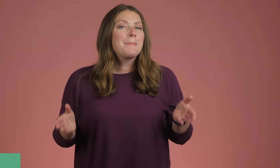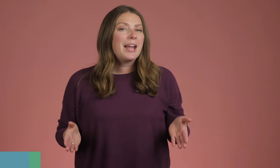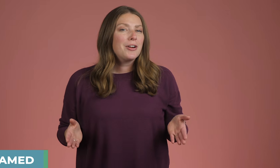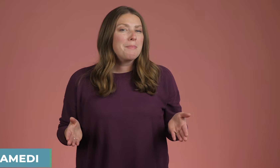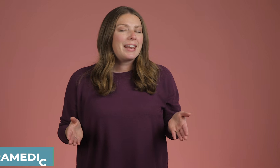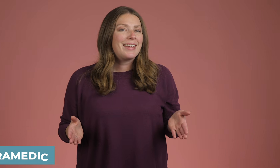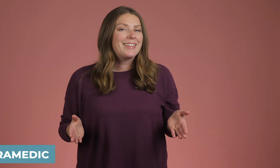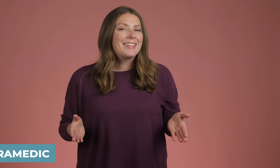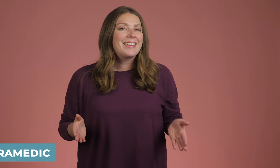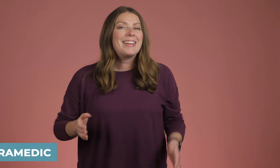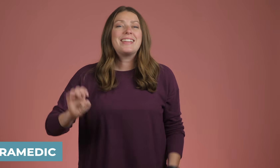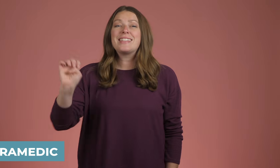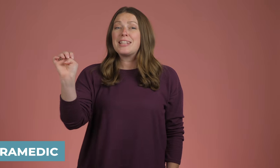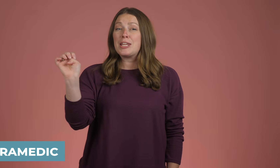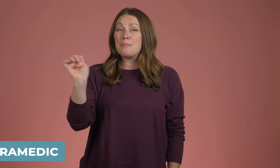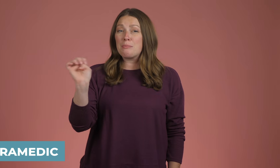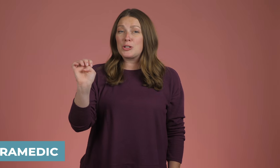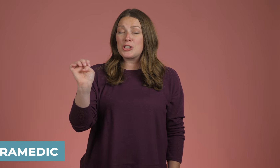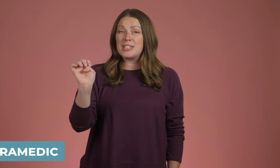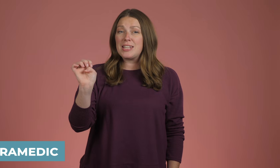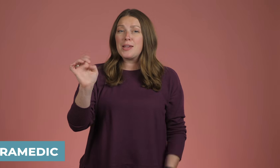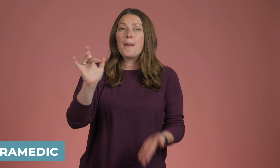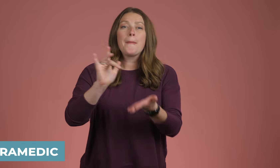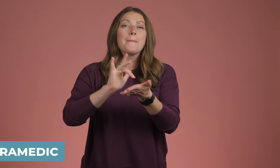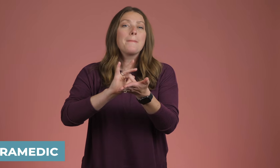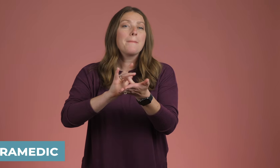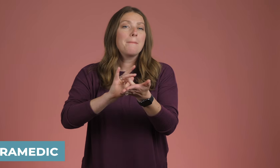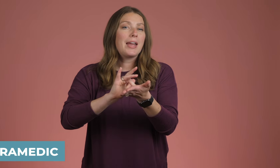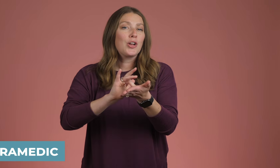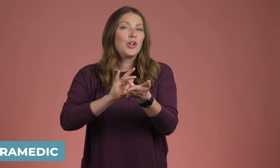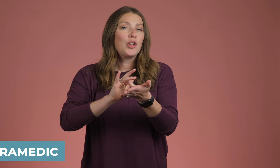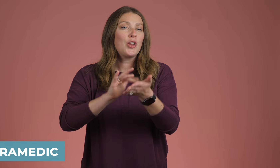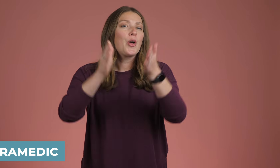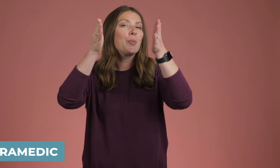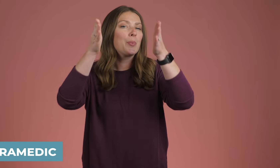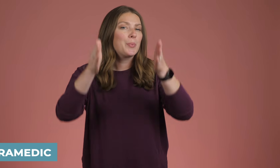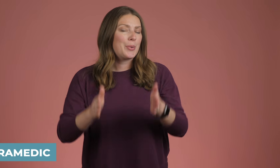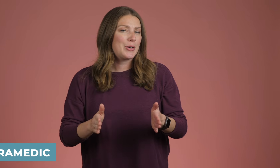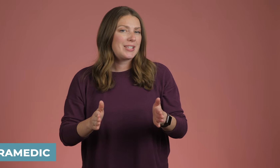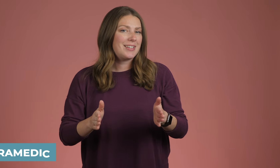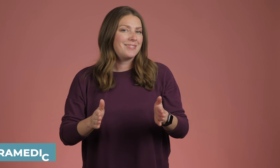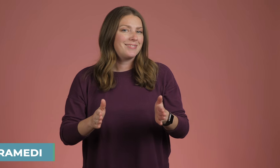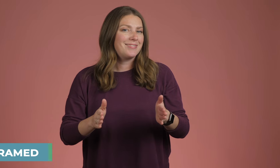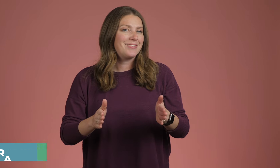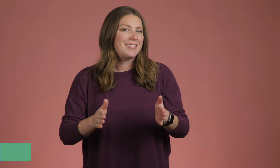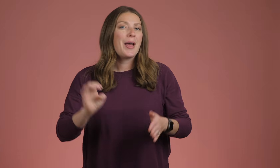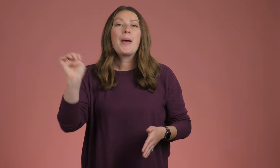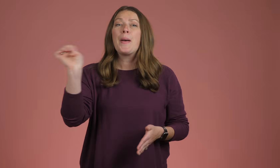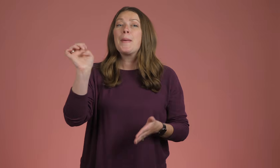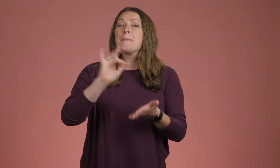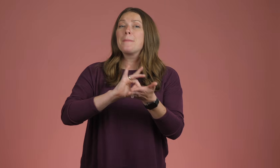Paramedic is emergency. Medical person.